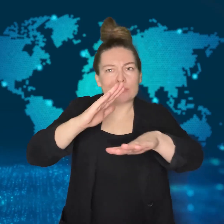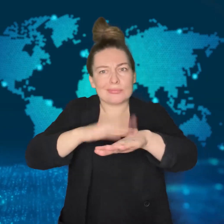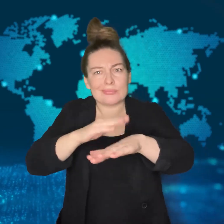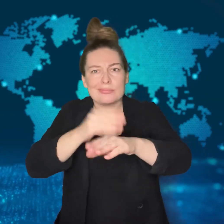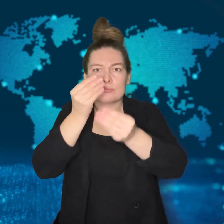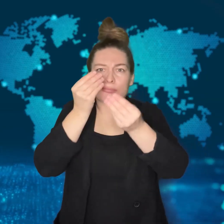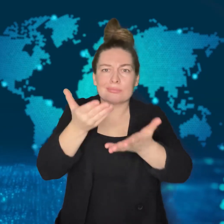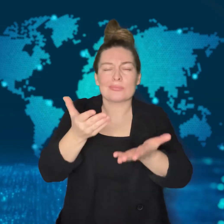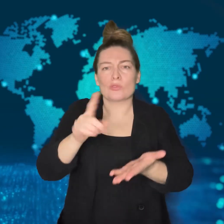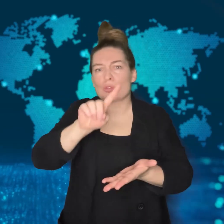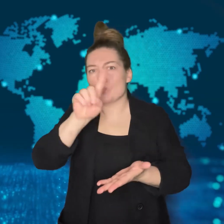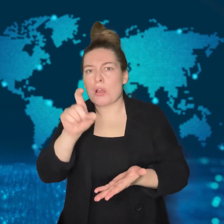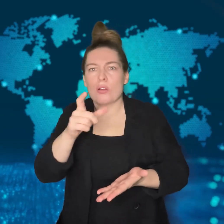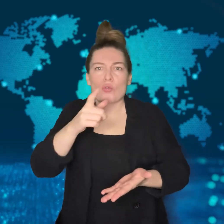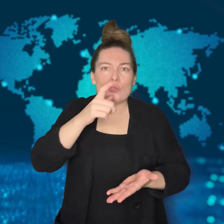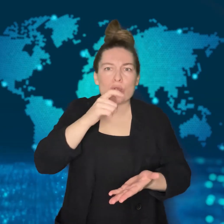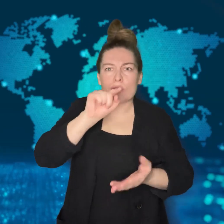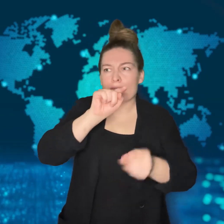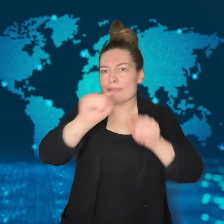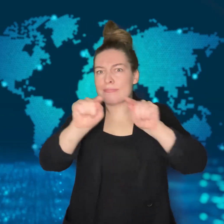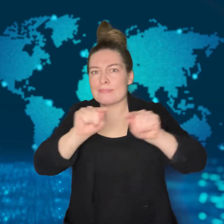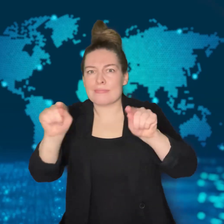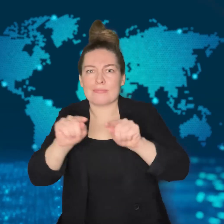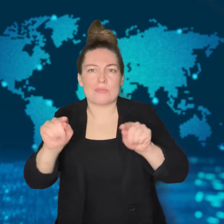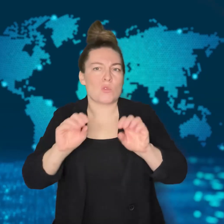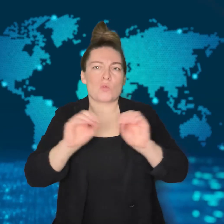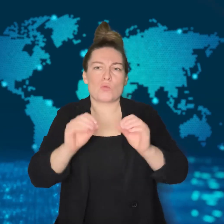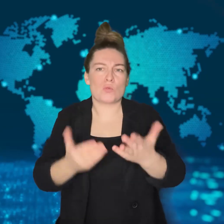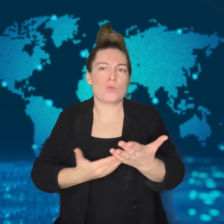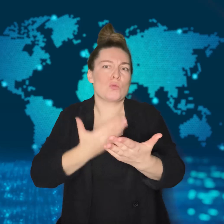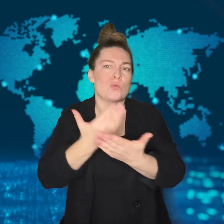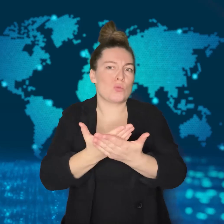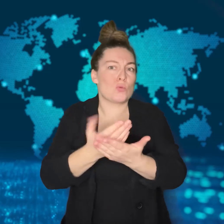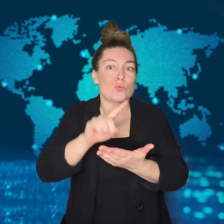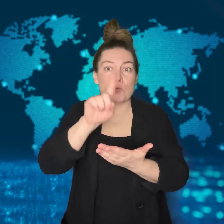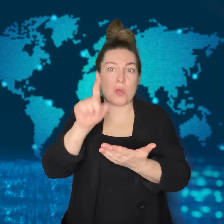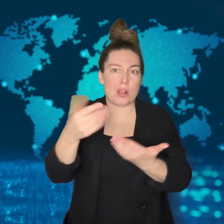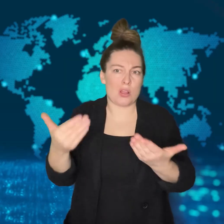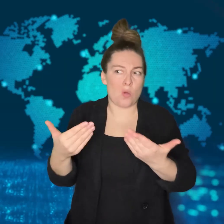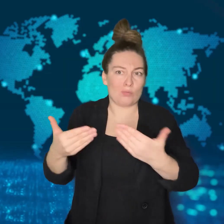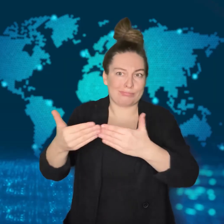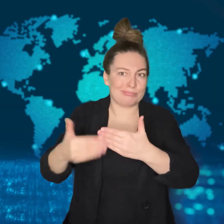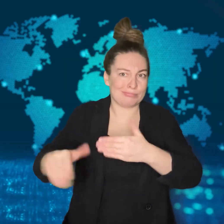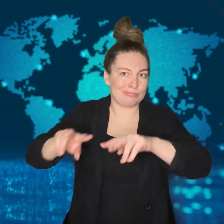it is an ongoing investigation.